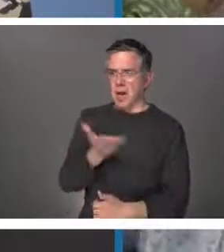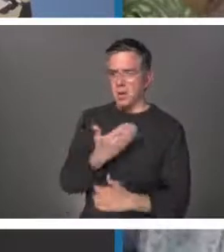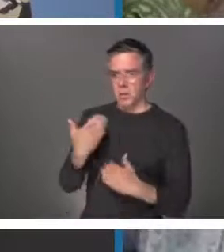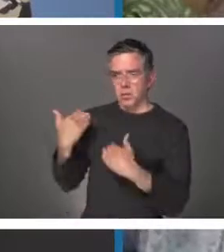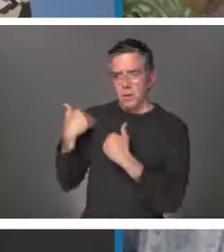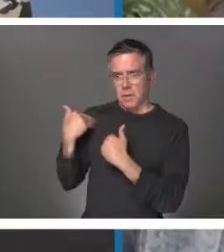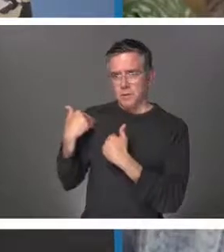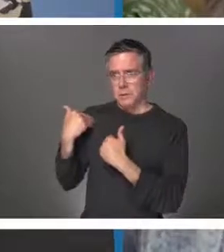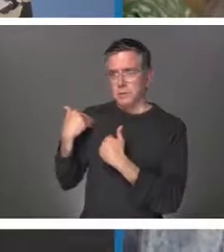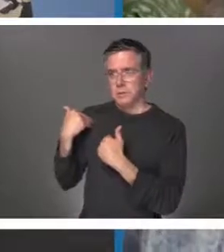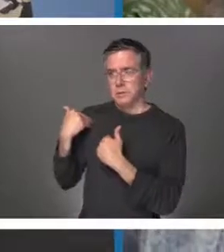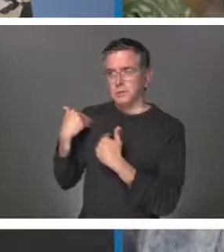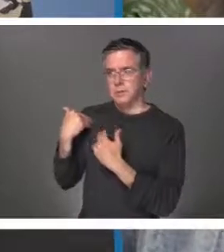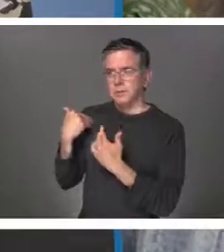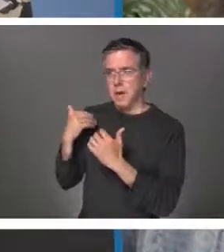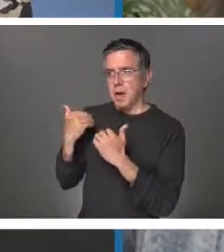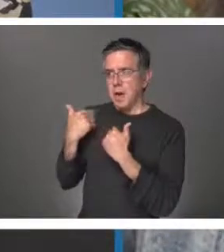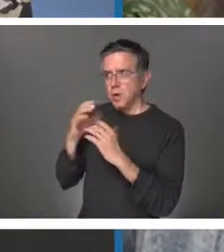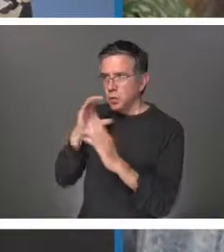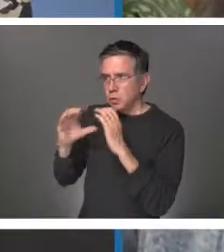You know, from the ACH perspective,